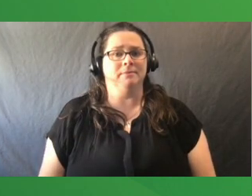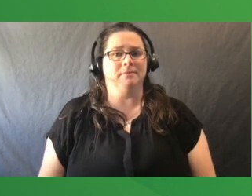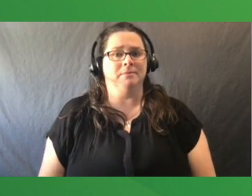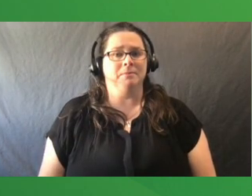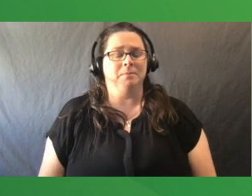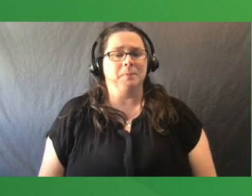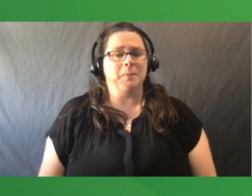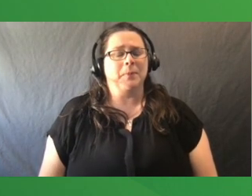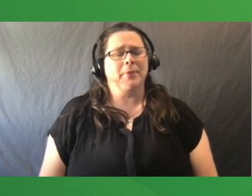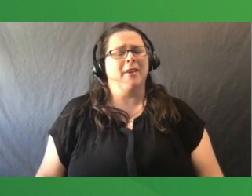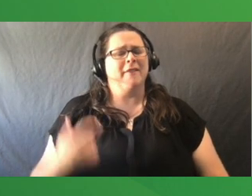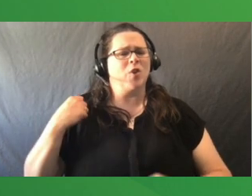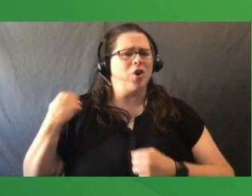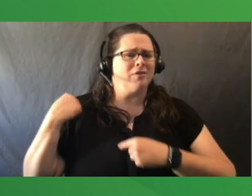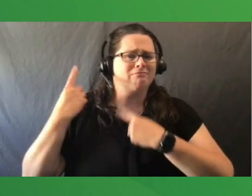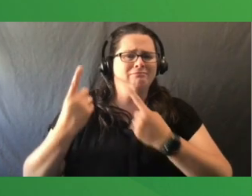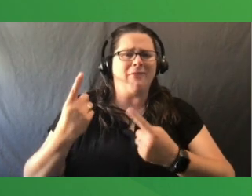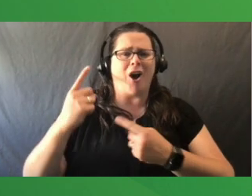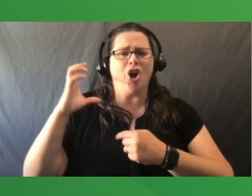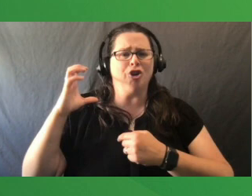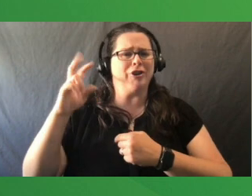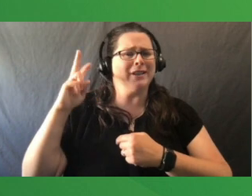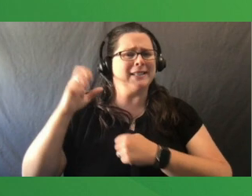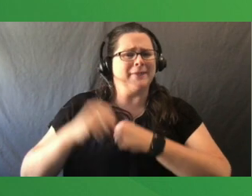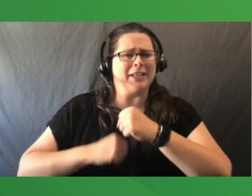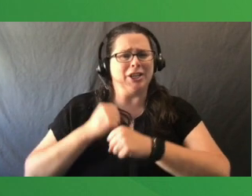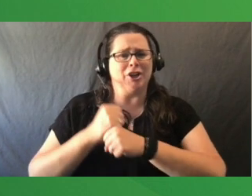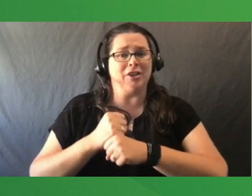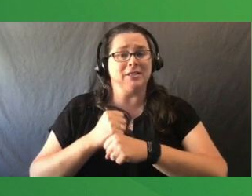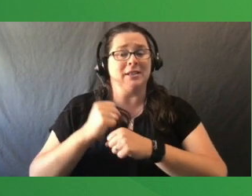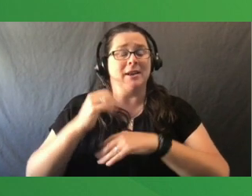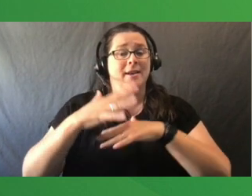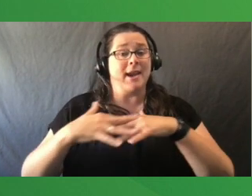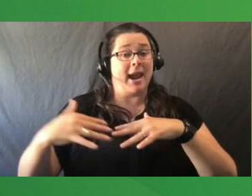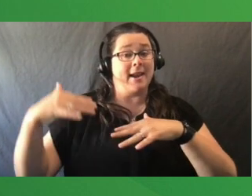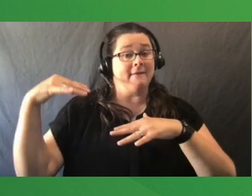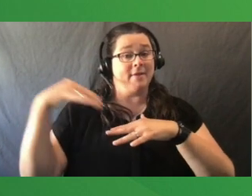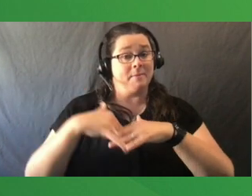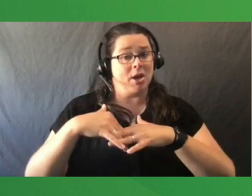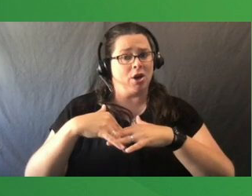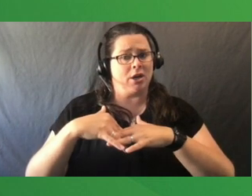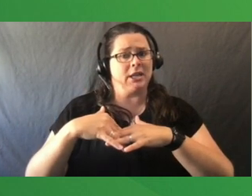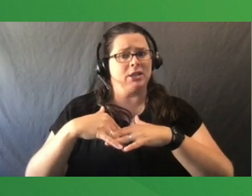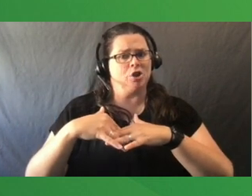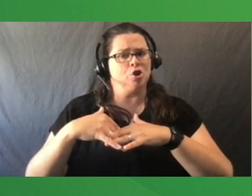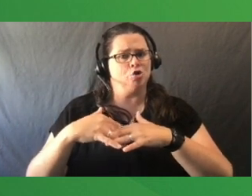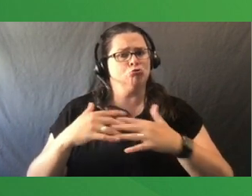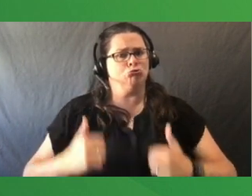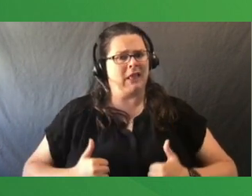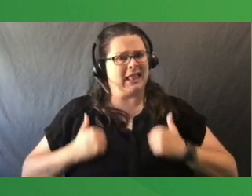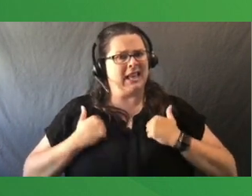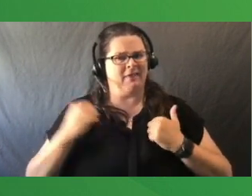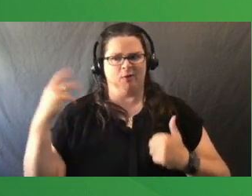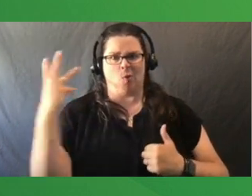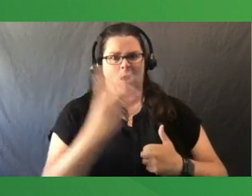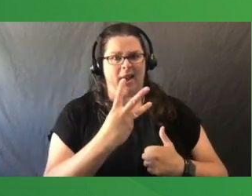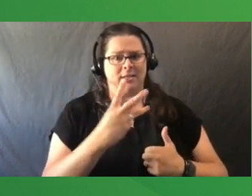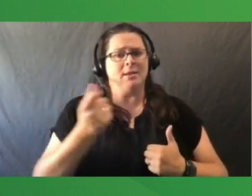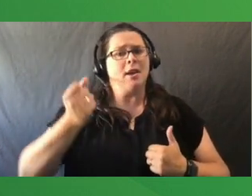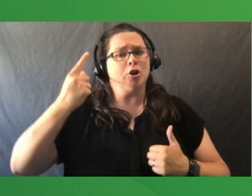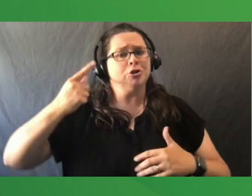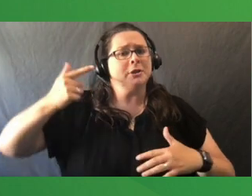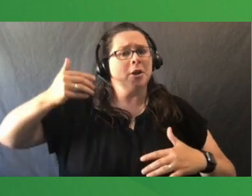For centuries, the Native Americans who inhabited the West understood that intermittent wildfires